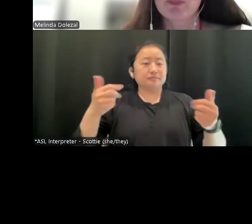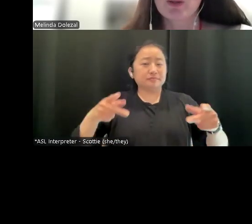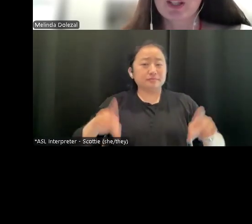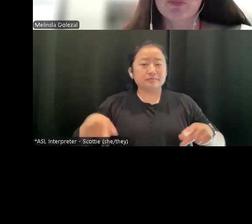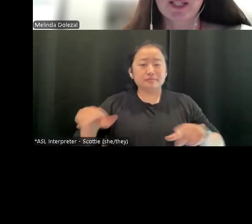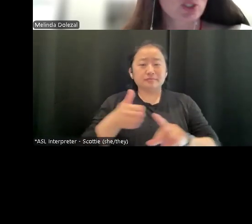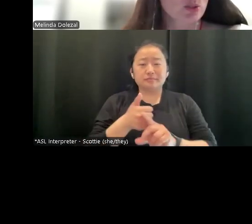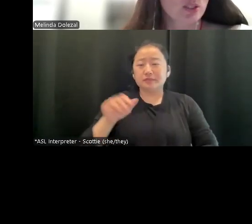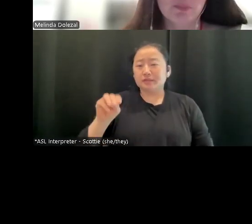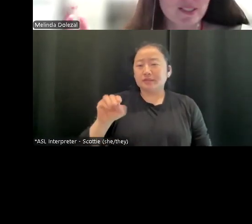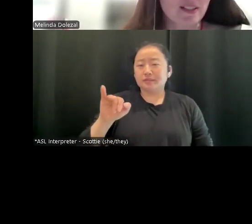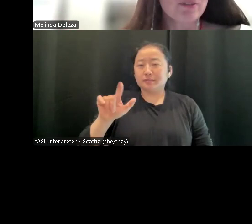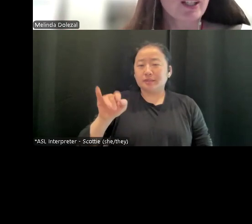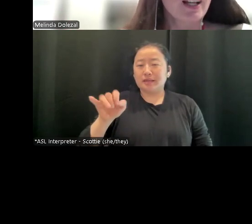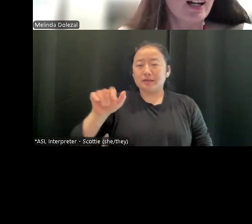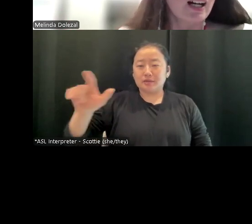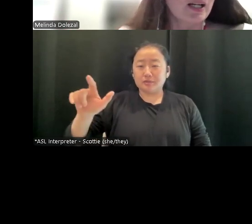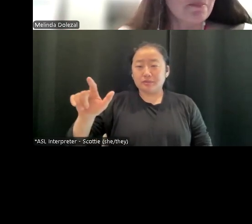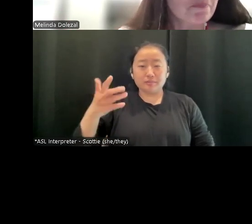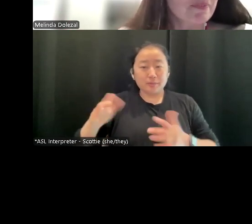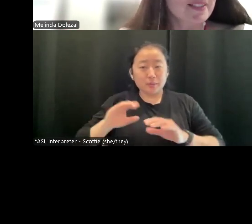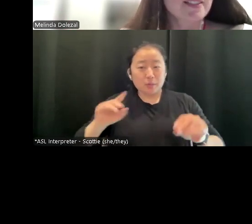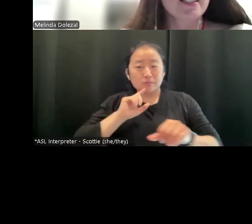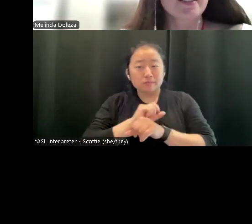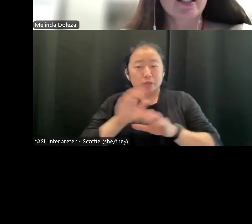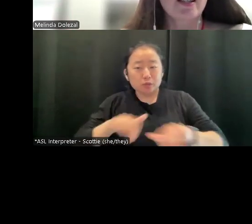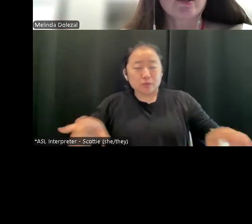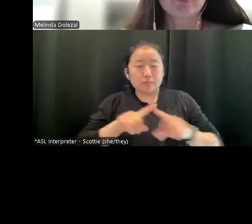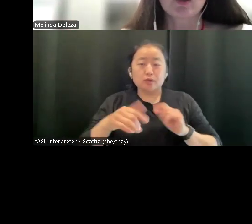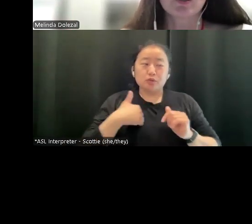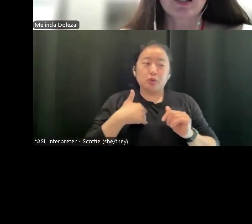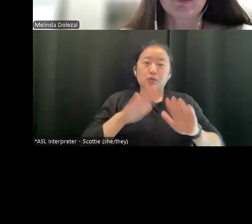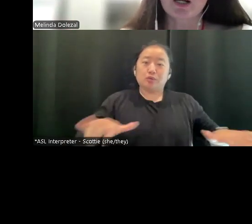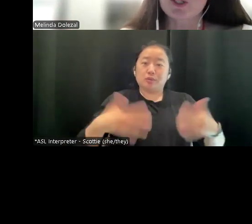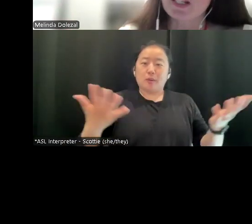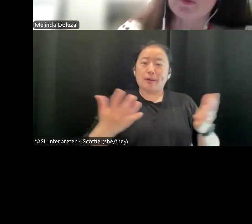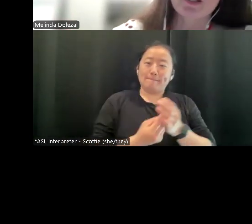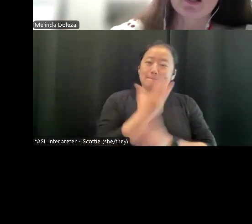the point where they have plant children like myself, this is a -- a lot of options out there